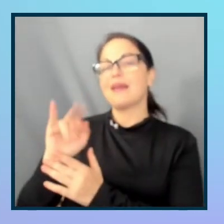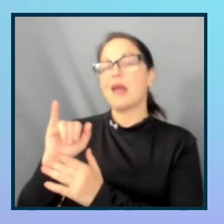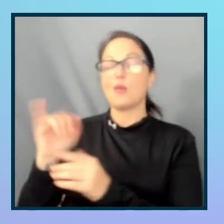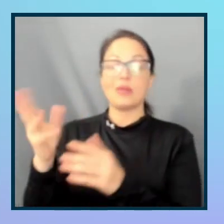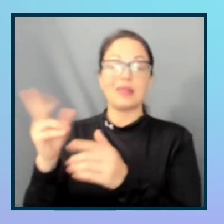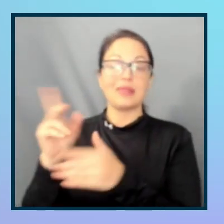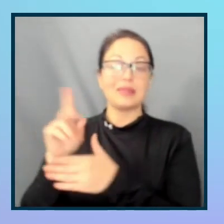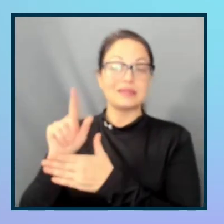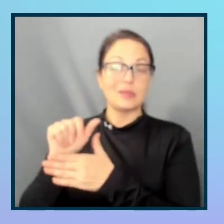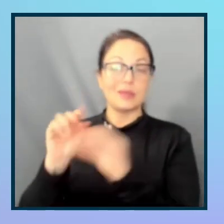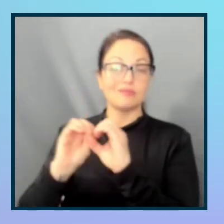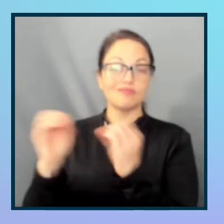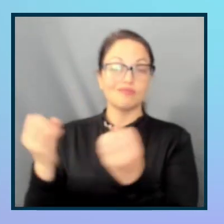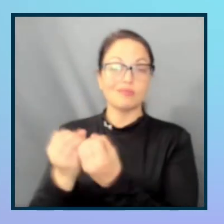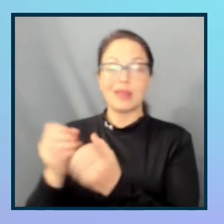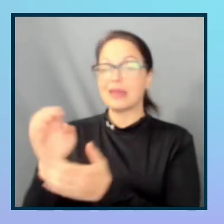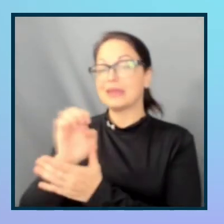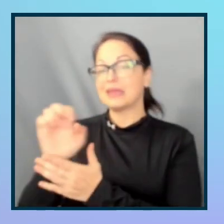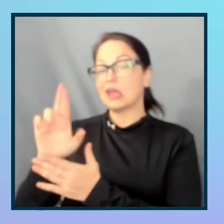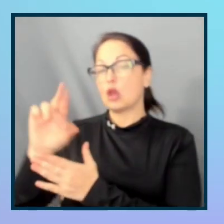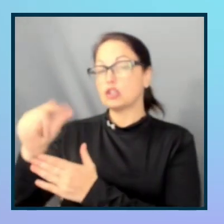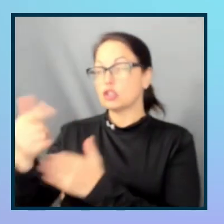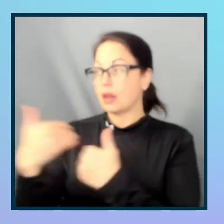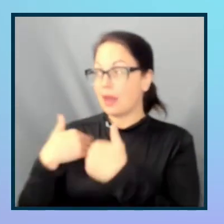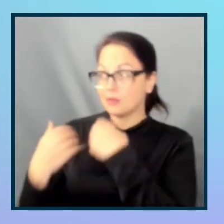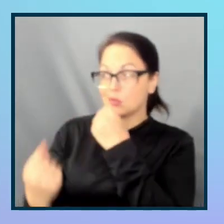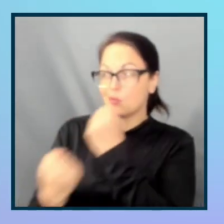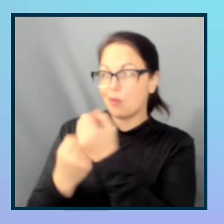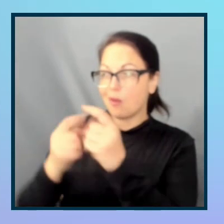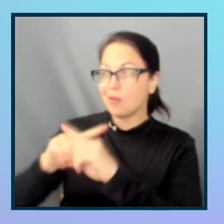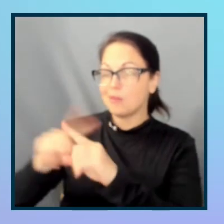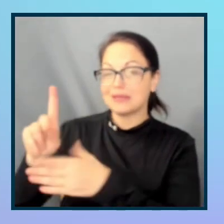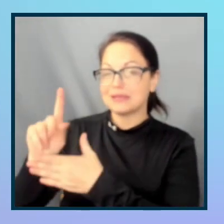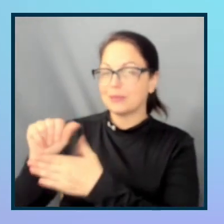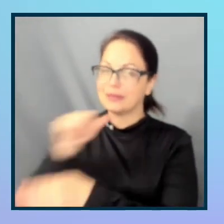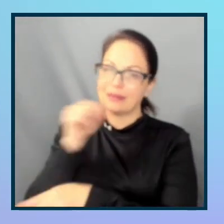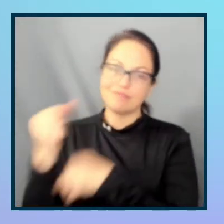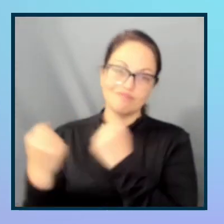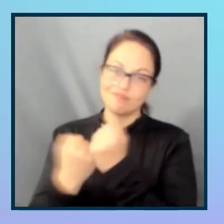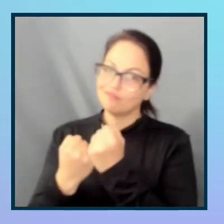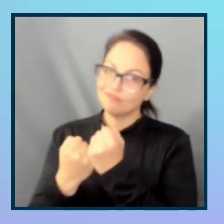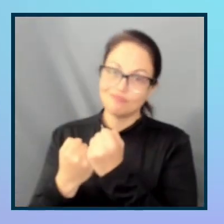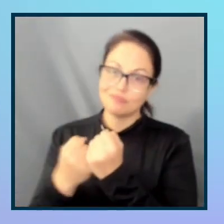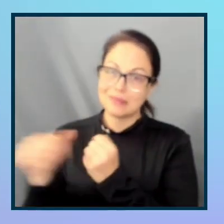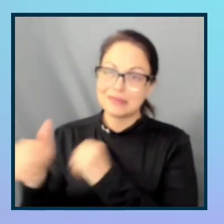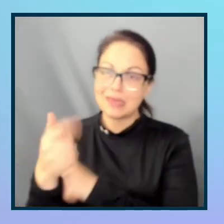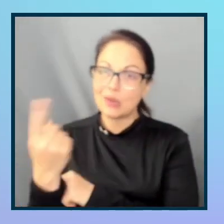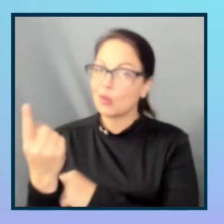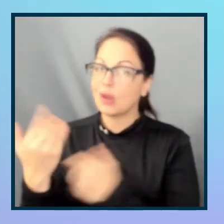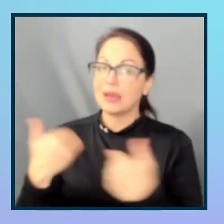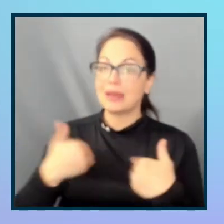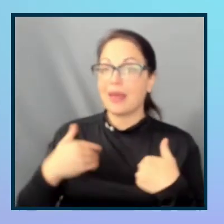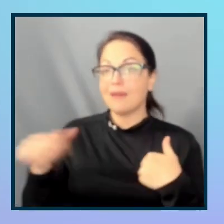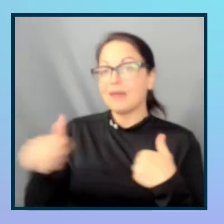that some ERGs get a lot of support, but the disability one does not?" Does anyone have any initial thoughts on that?